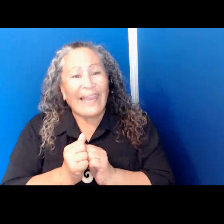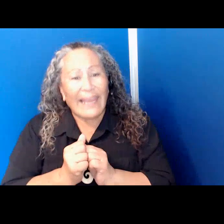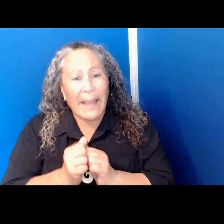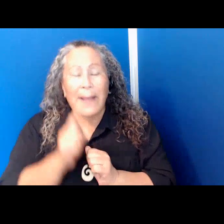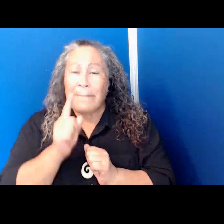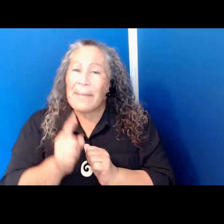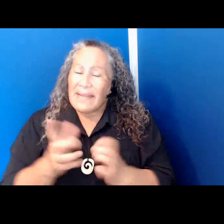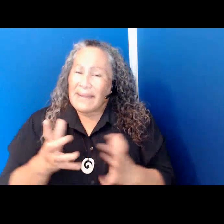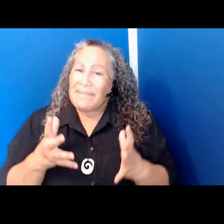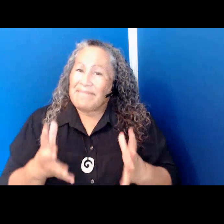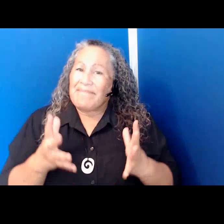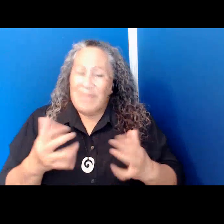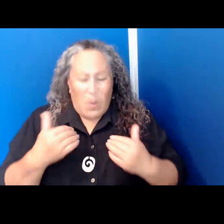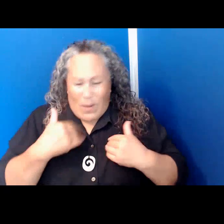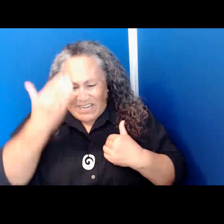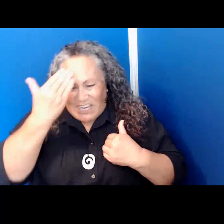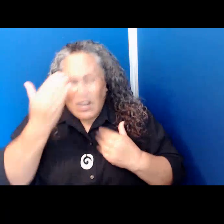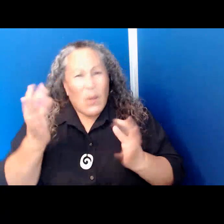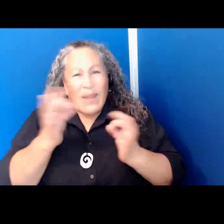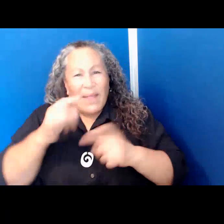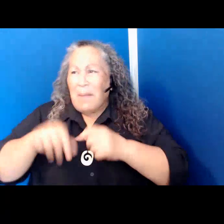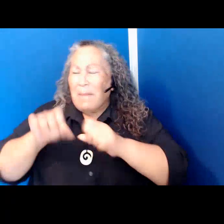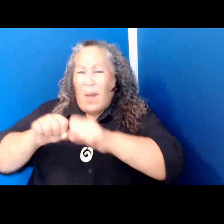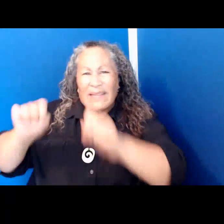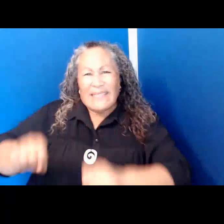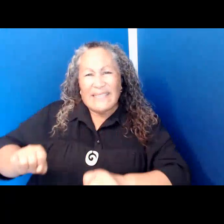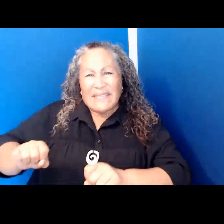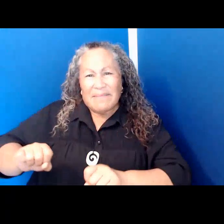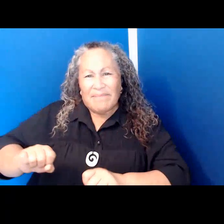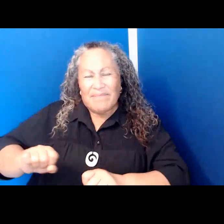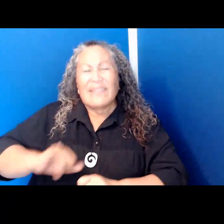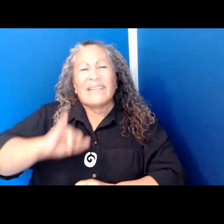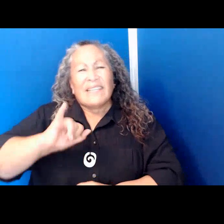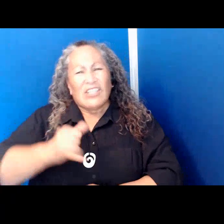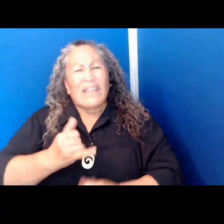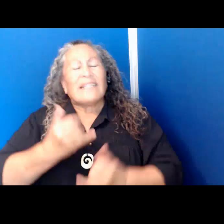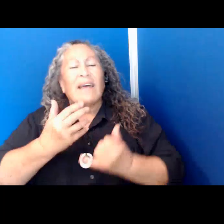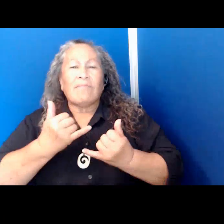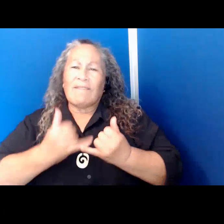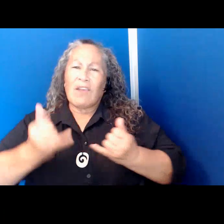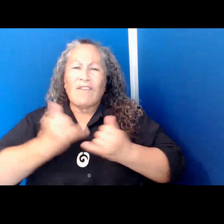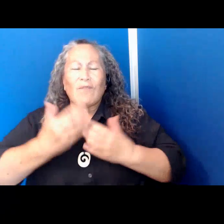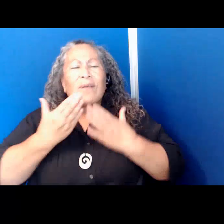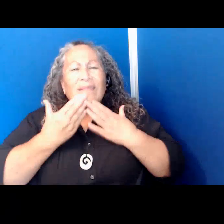we didn't know nothing about the system. So we were just thankful Dad was in a facility to